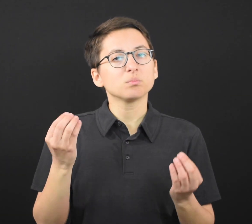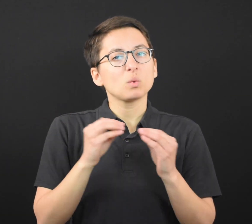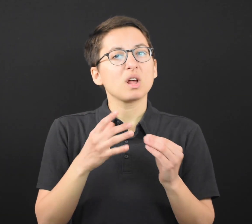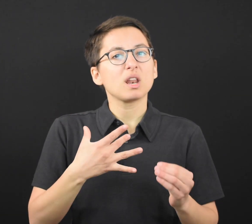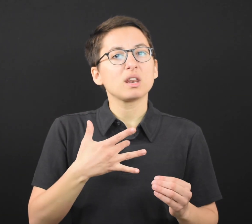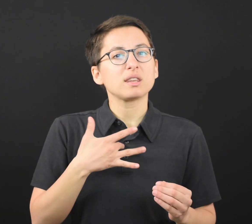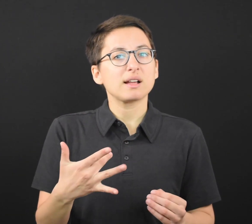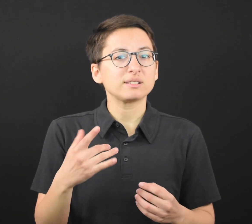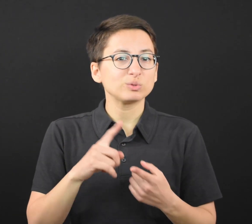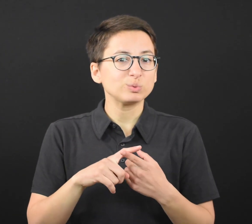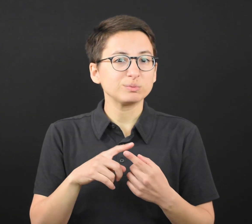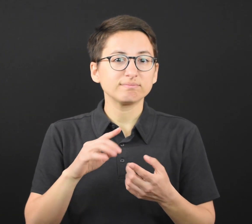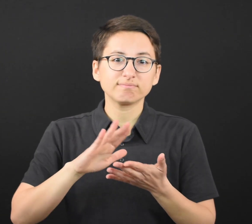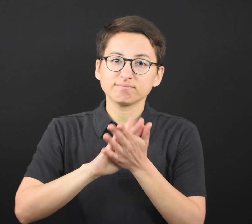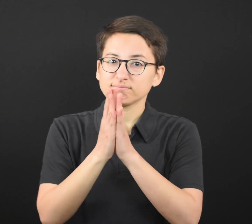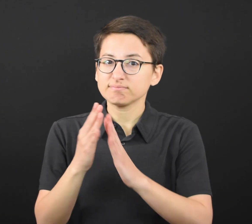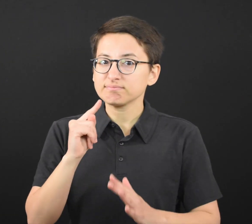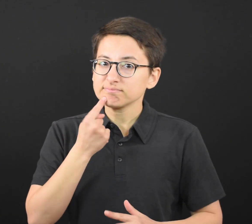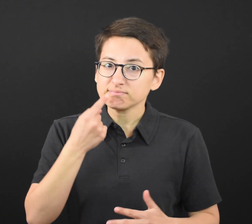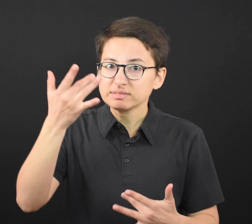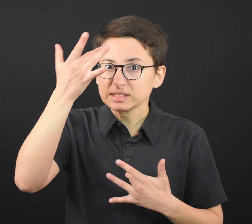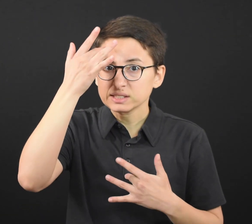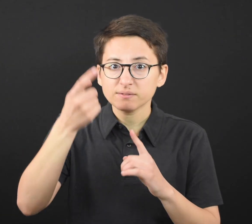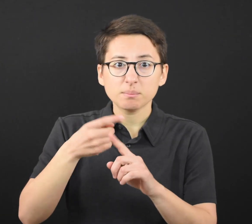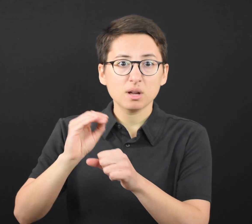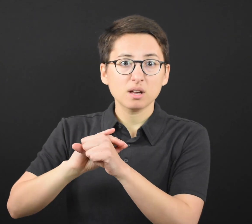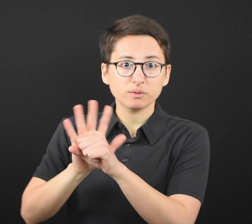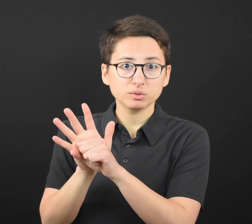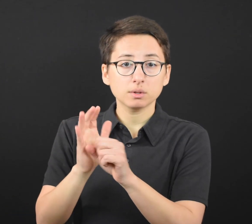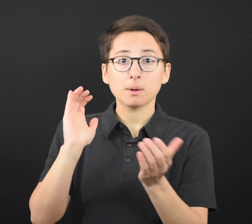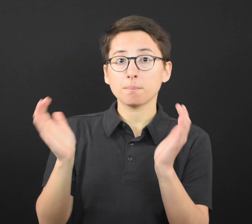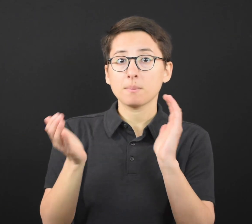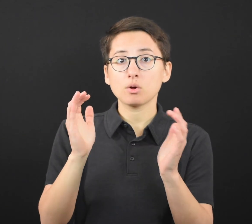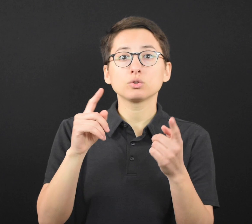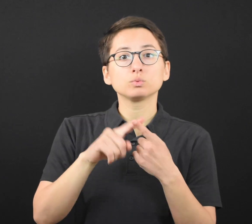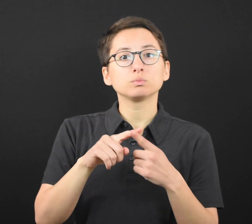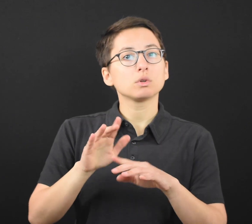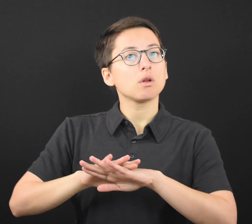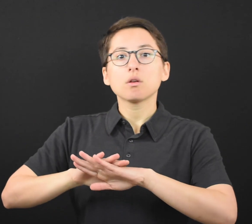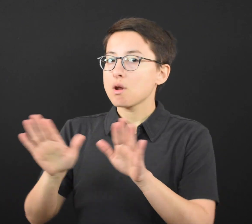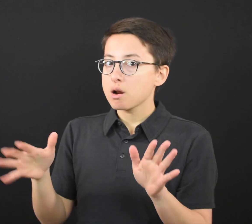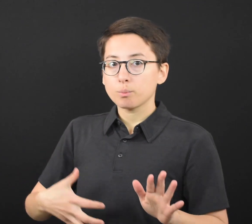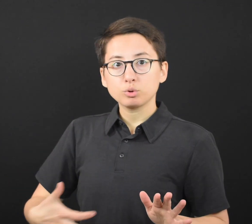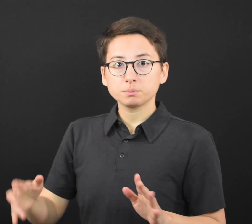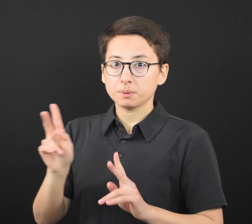are more likely to get severely ill from COVID-19 compared with non-pregnant people.1-3